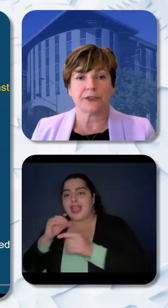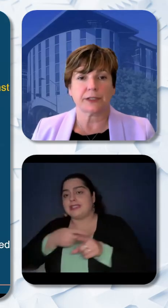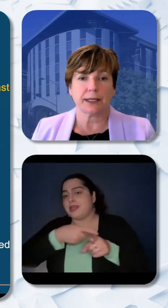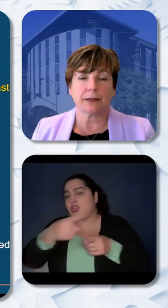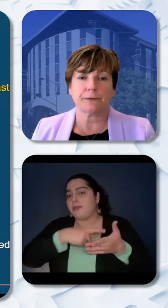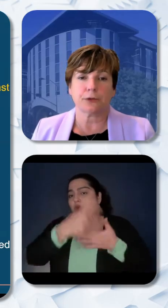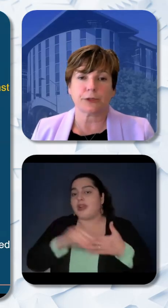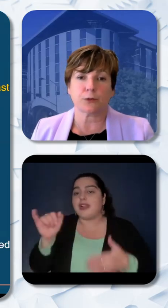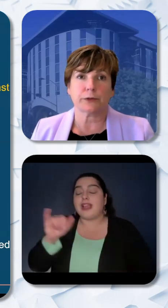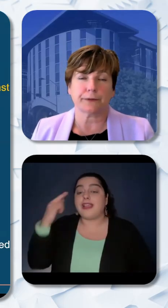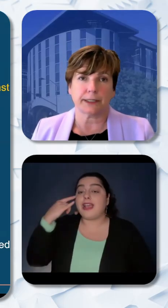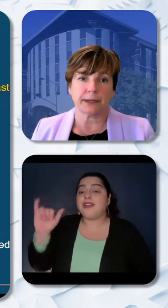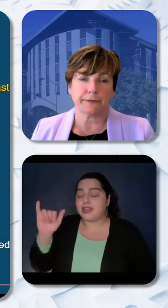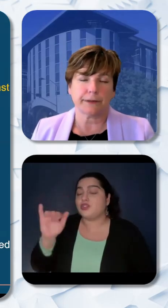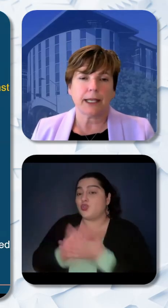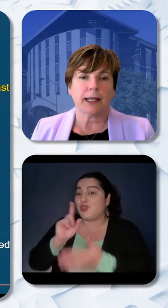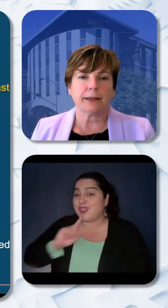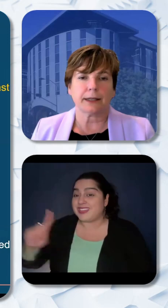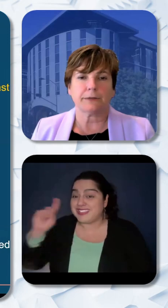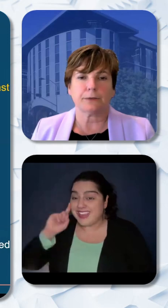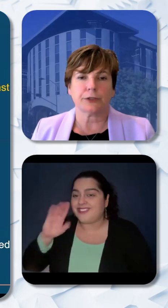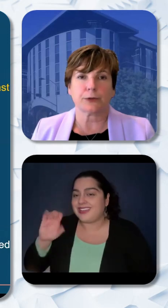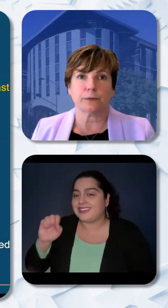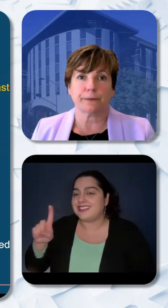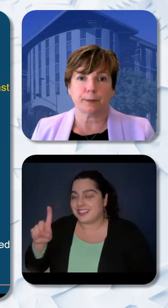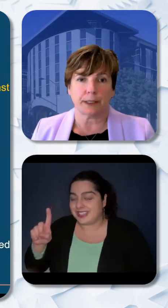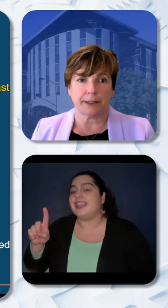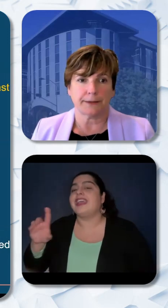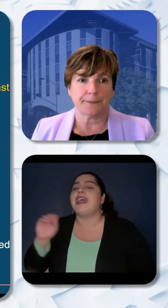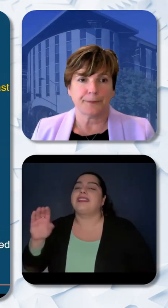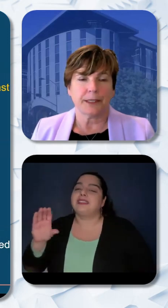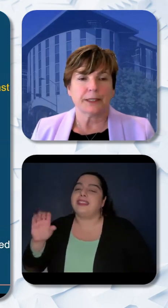such as the California Schools for the Deaf and the California School for the Blind.